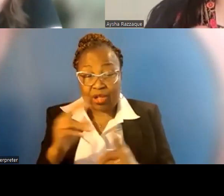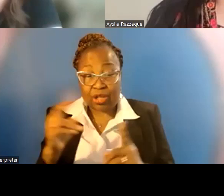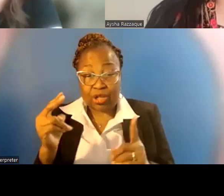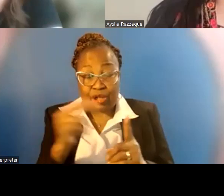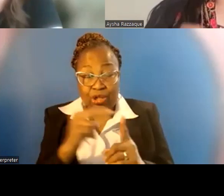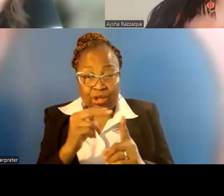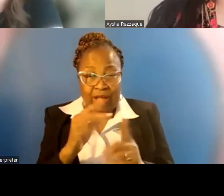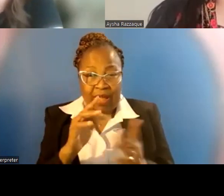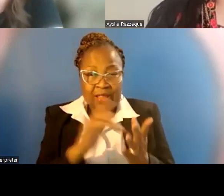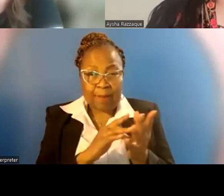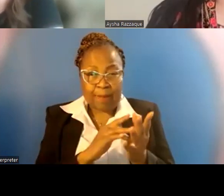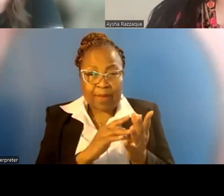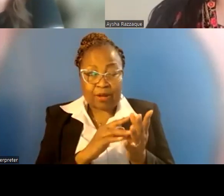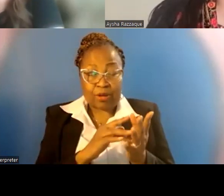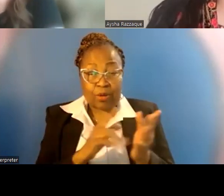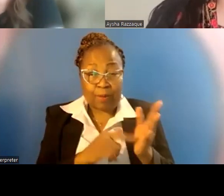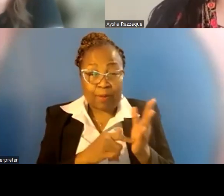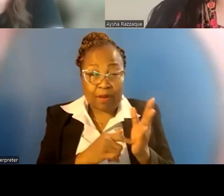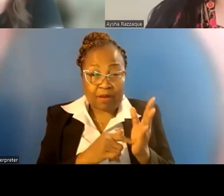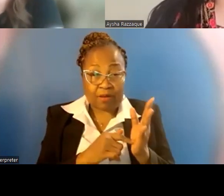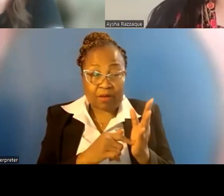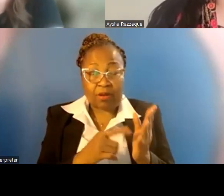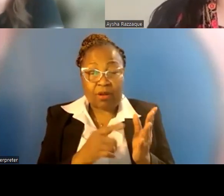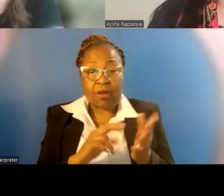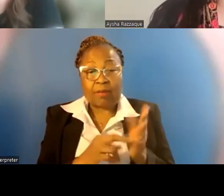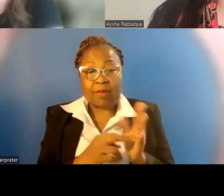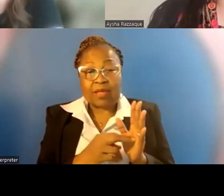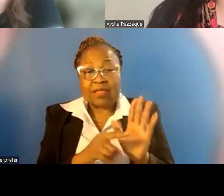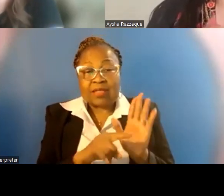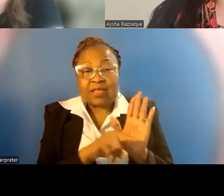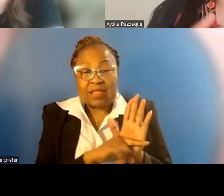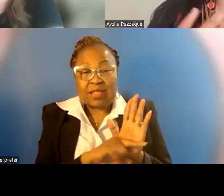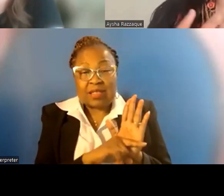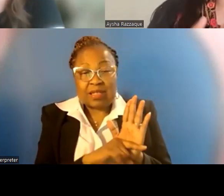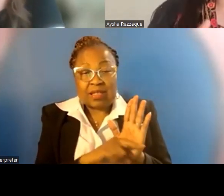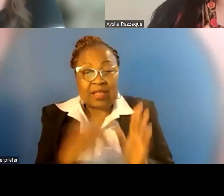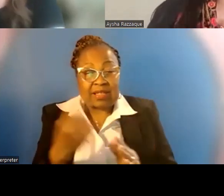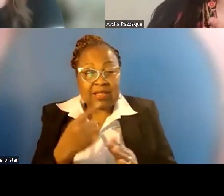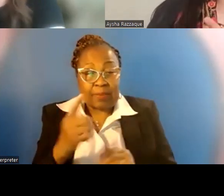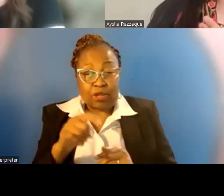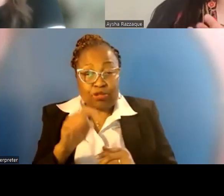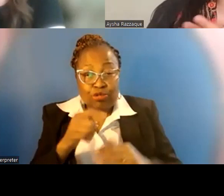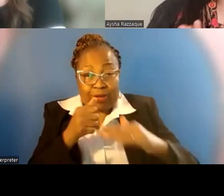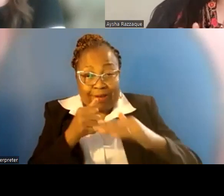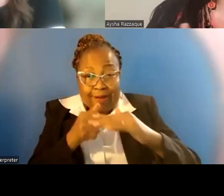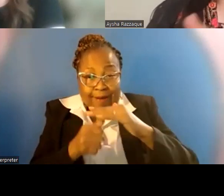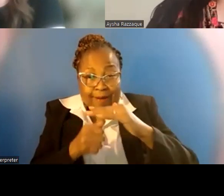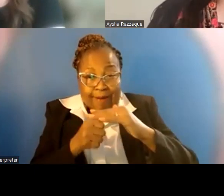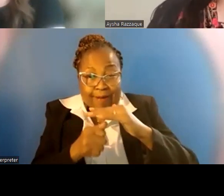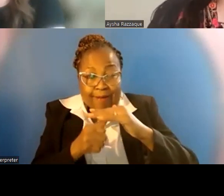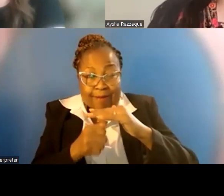where it's a deficiency and it's something to be either hidden or overcome